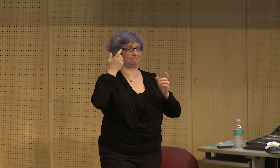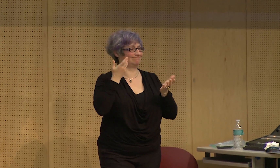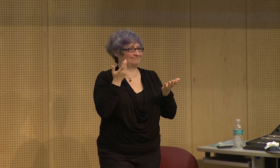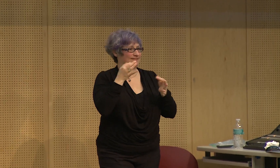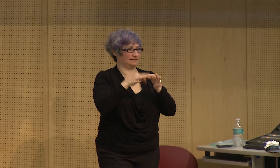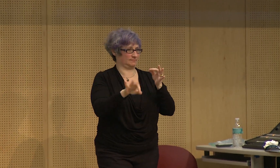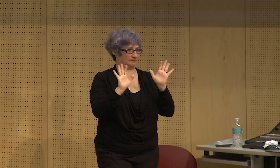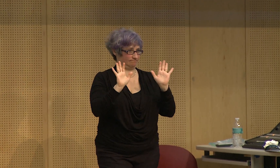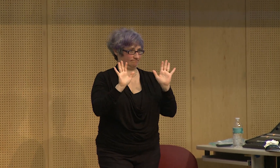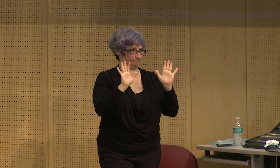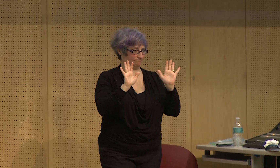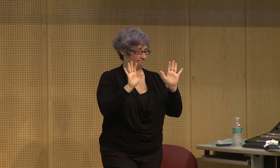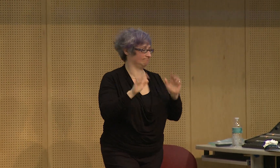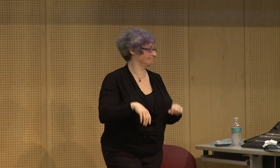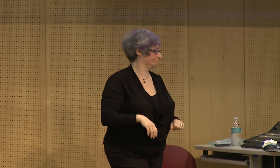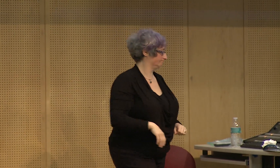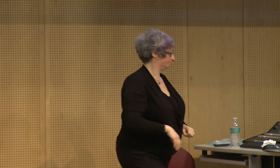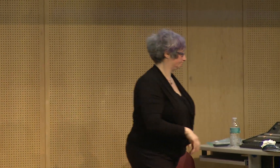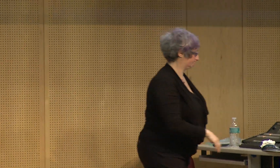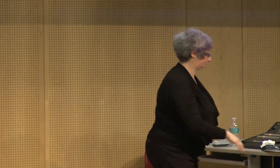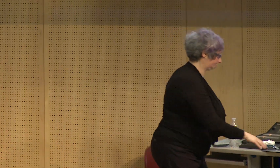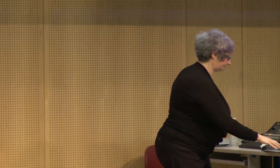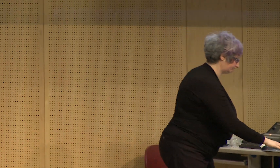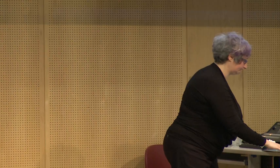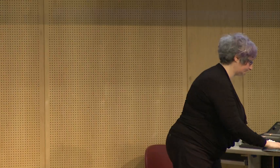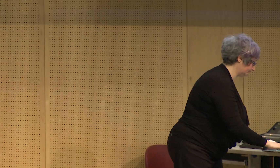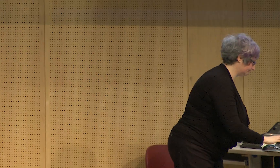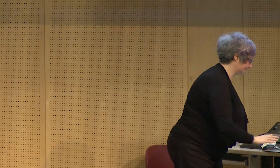these simplistic equations that we're giving to them.